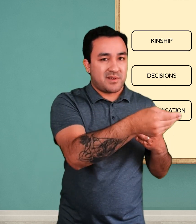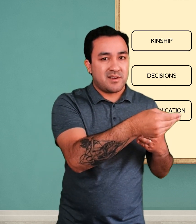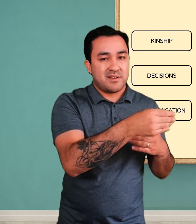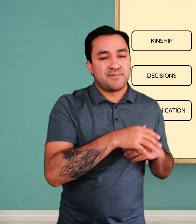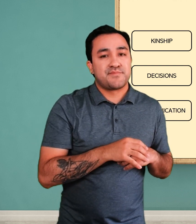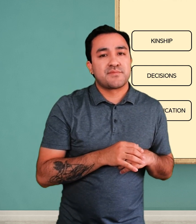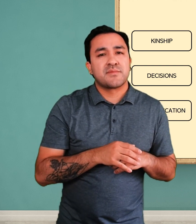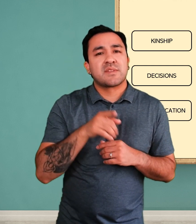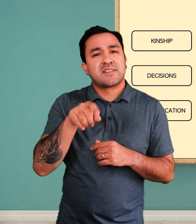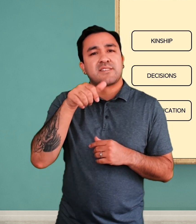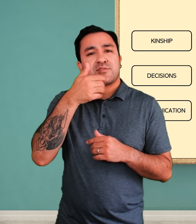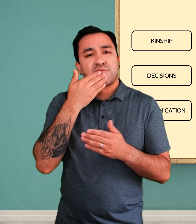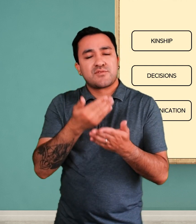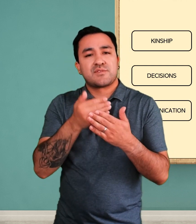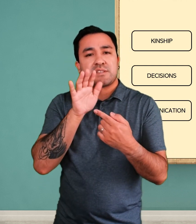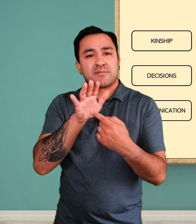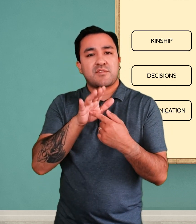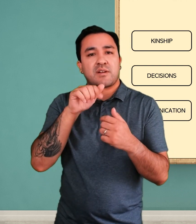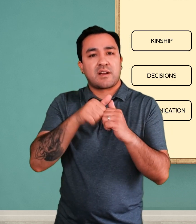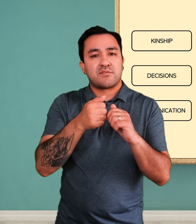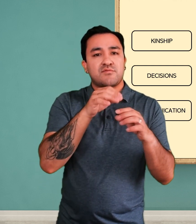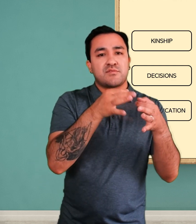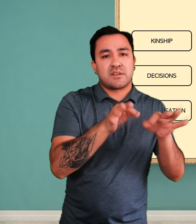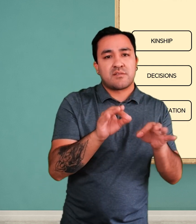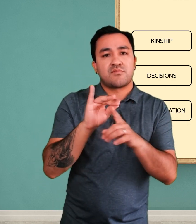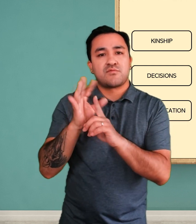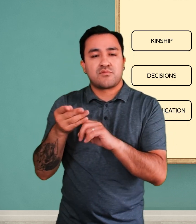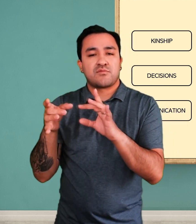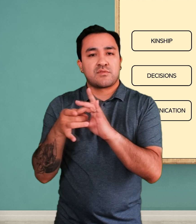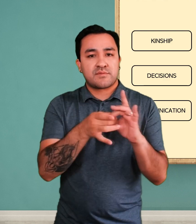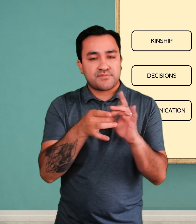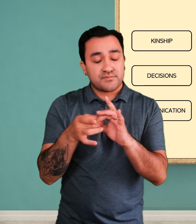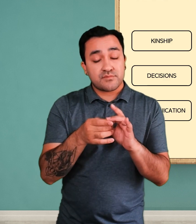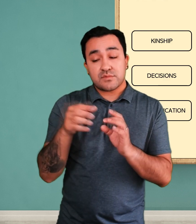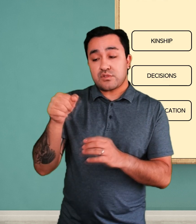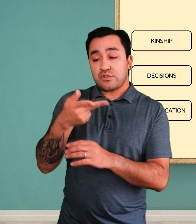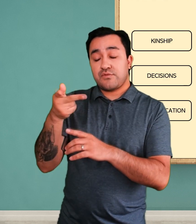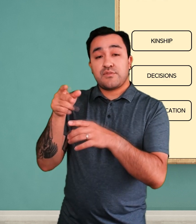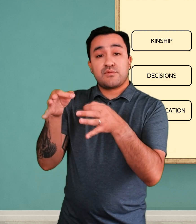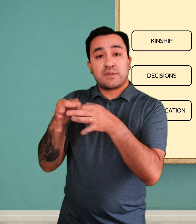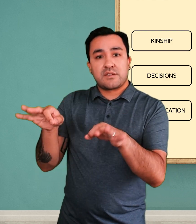are languages that would only allow the first sentence because the culture requires it. Whereas,